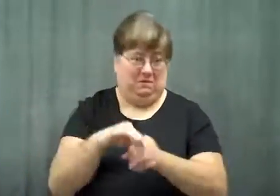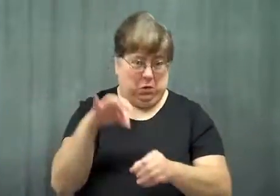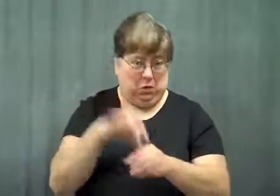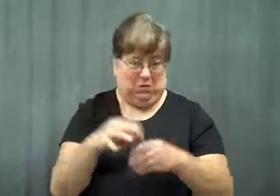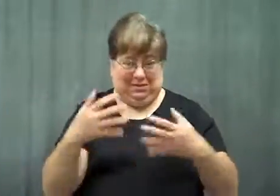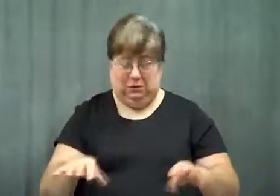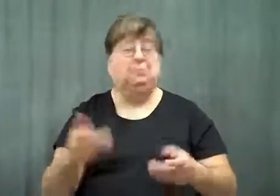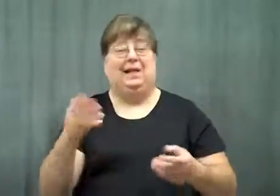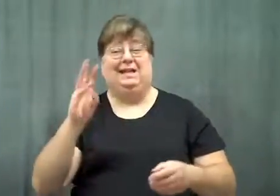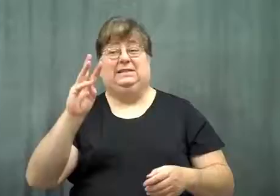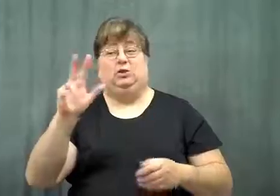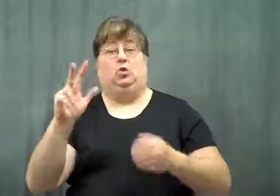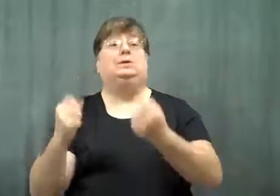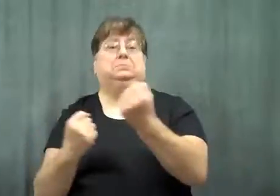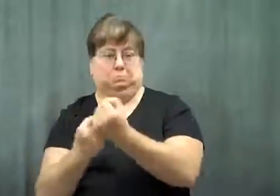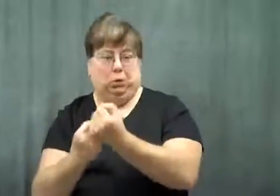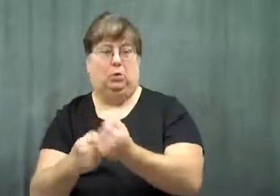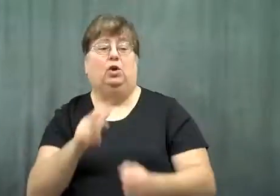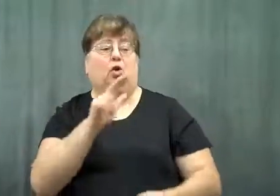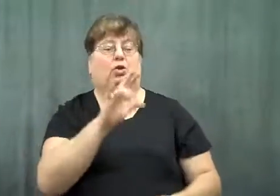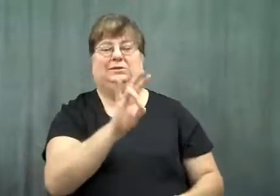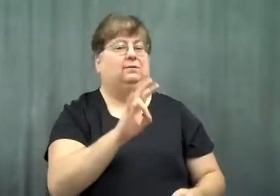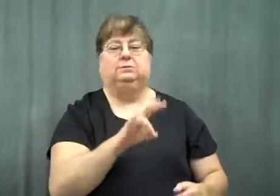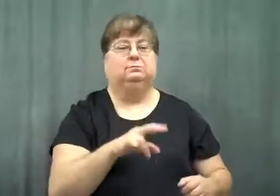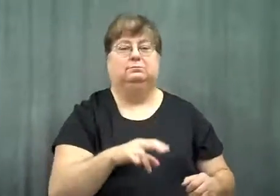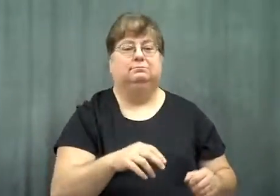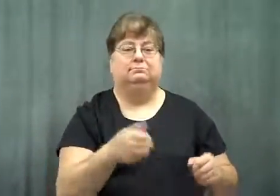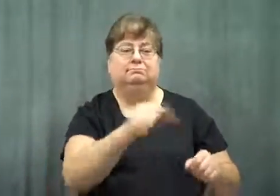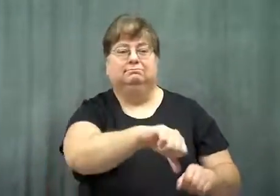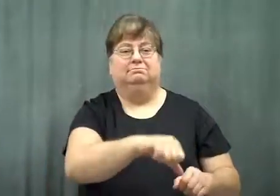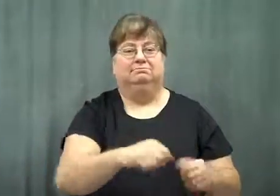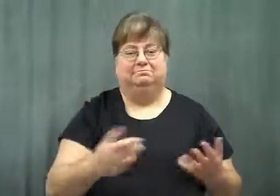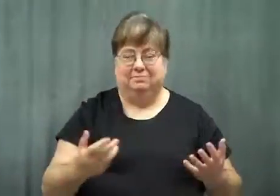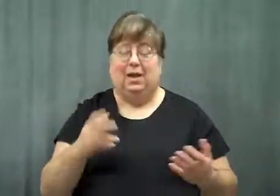She was confirmed by a vote of 63 to 37.